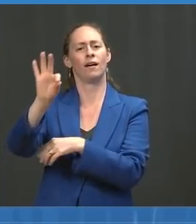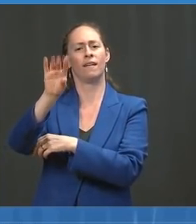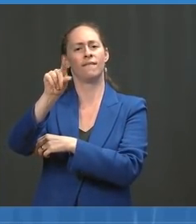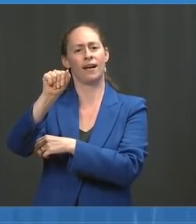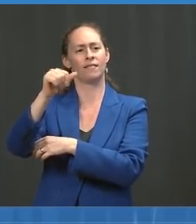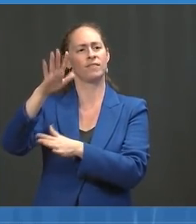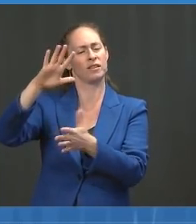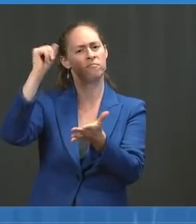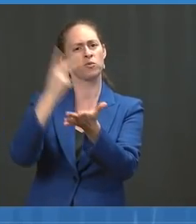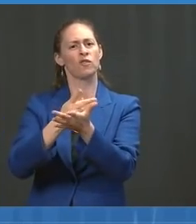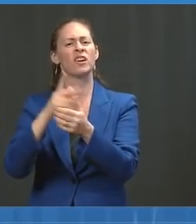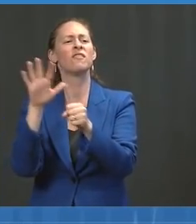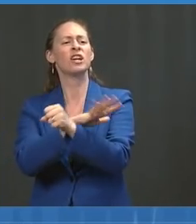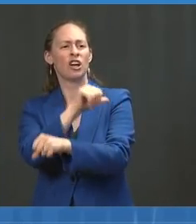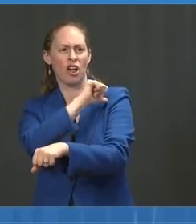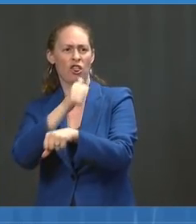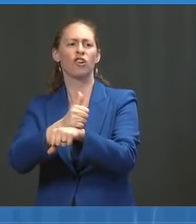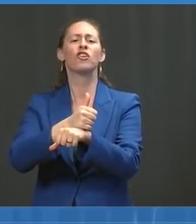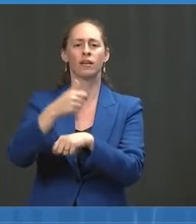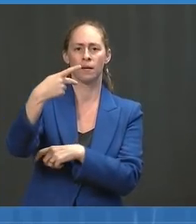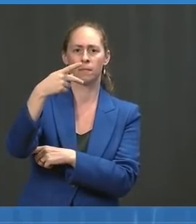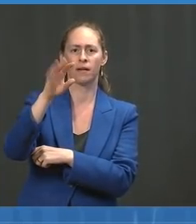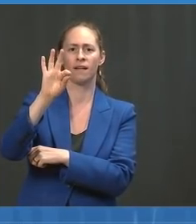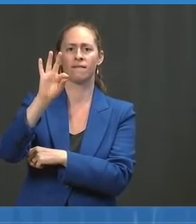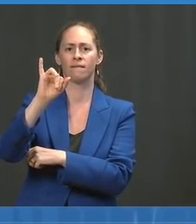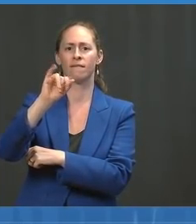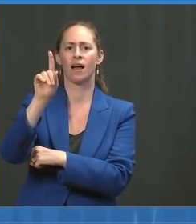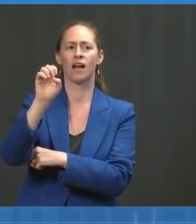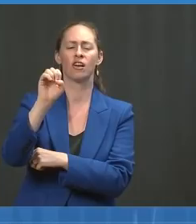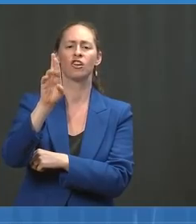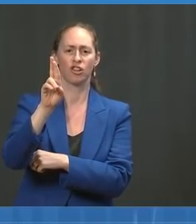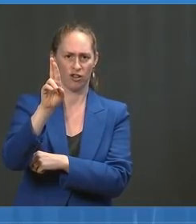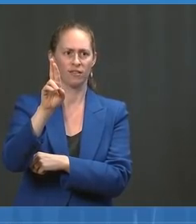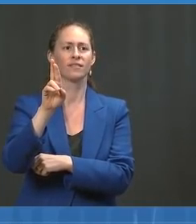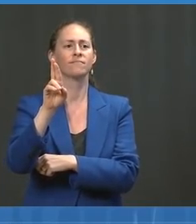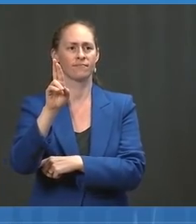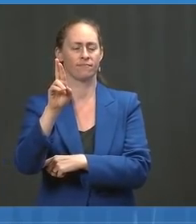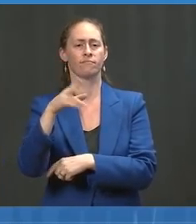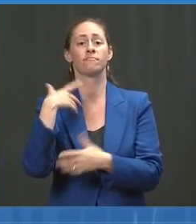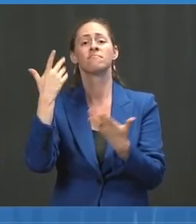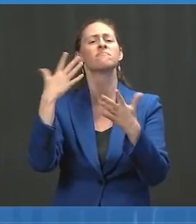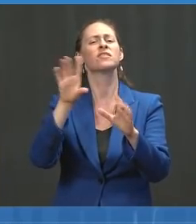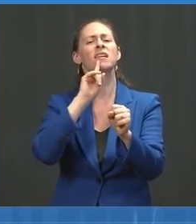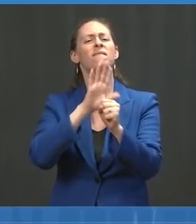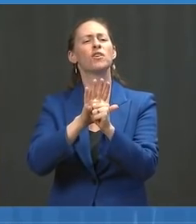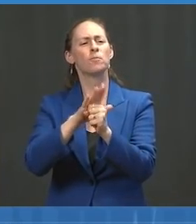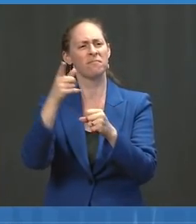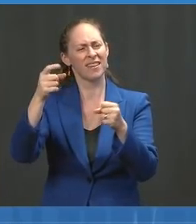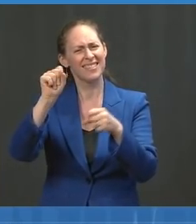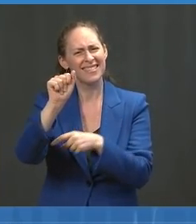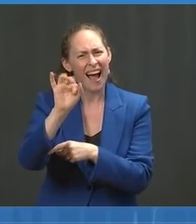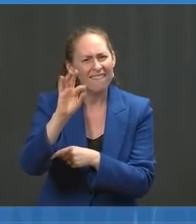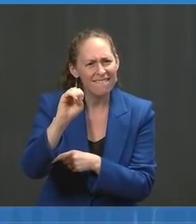that the vaccine is safe and effective. As Dr. Murthy will discuss, this is a key milestone